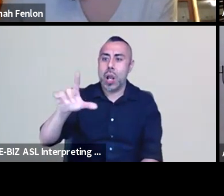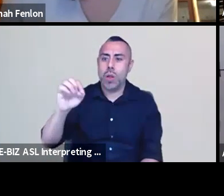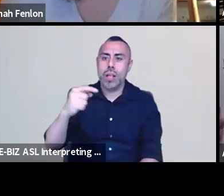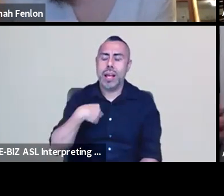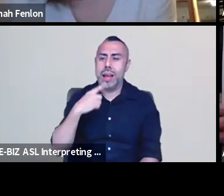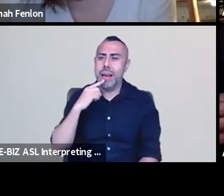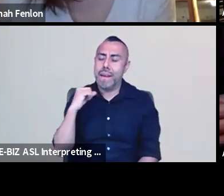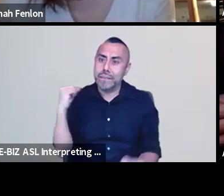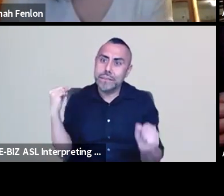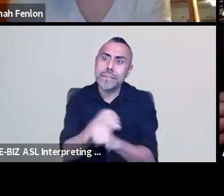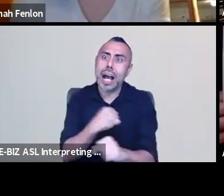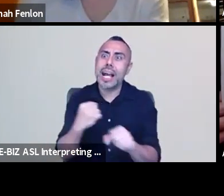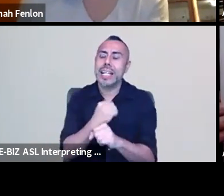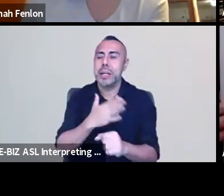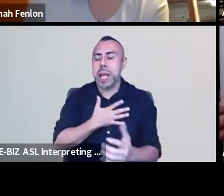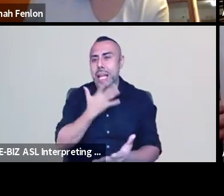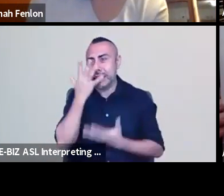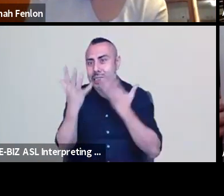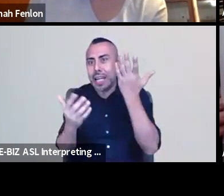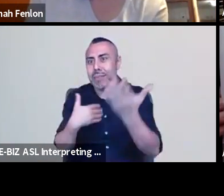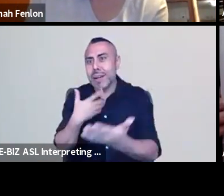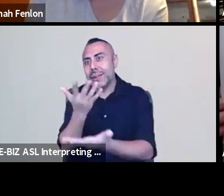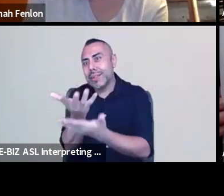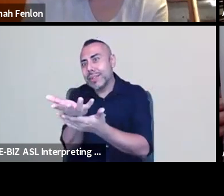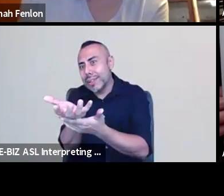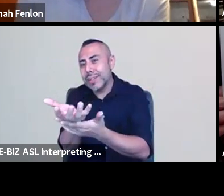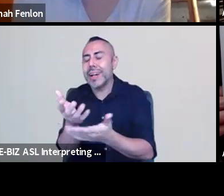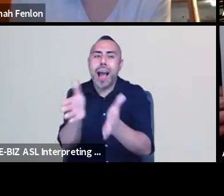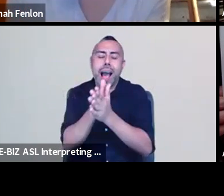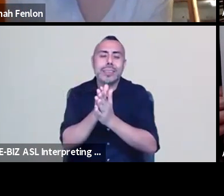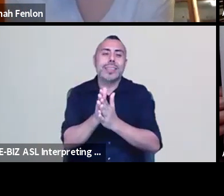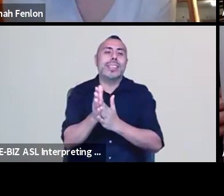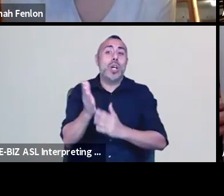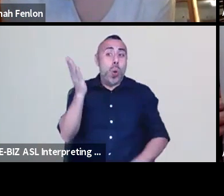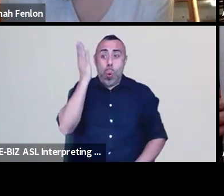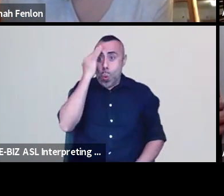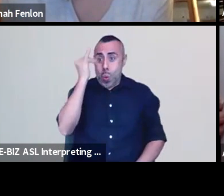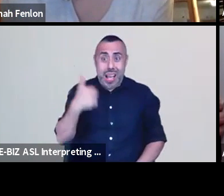around this ask and I only say that because I know that other people feel this,